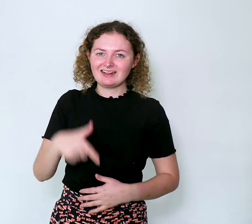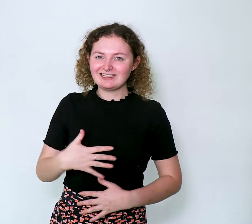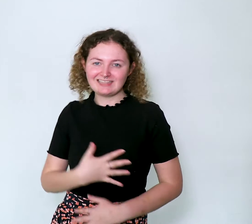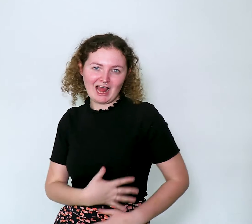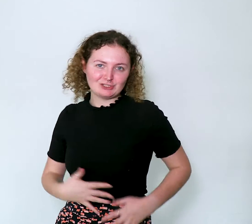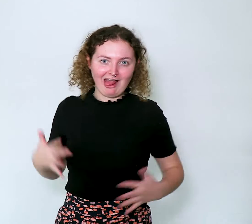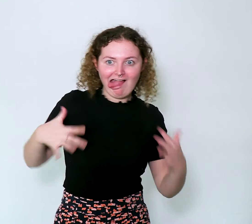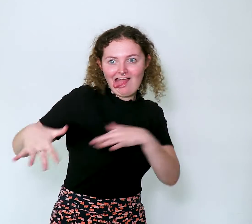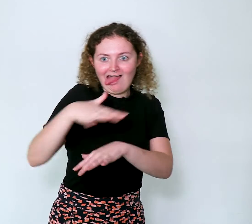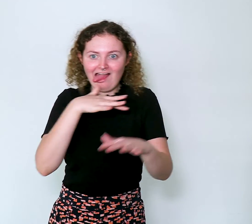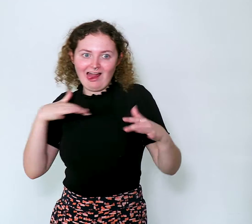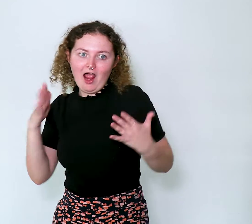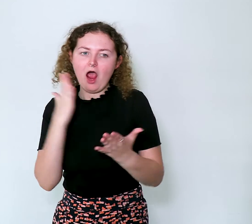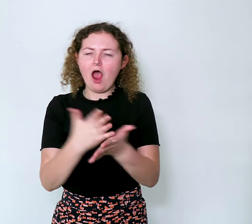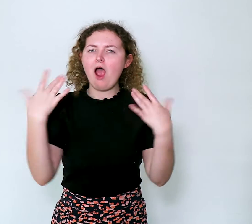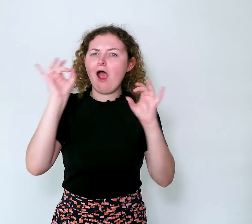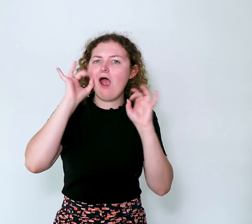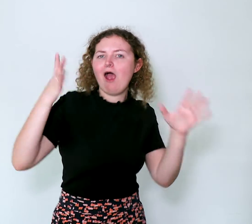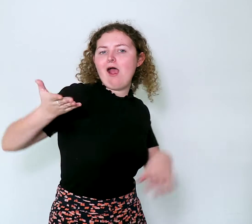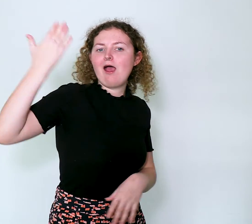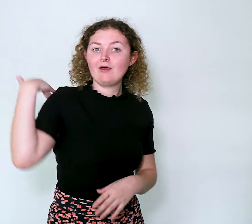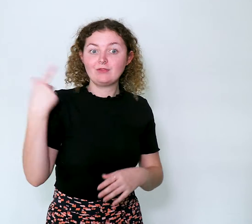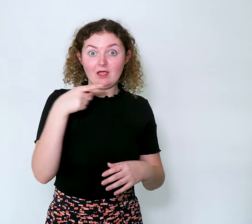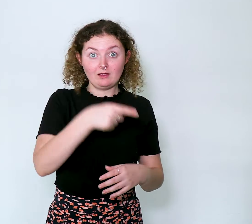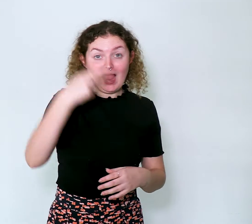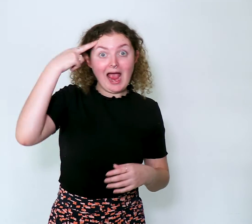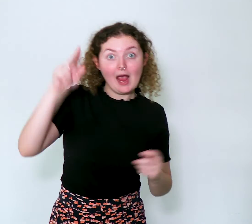this delicious farce was such a sensation in its day